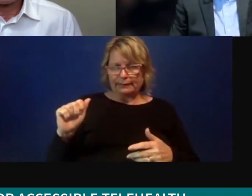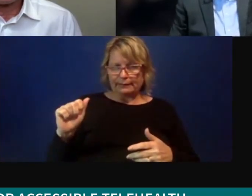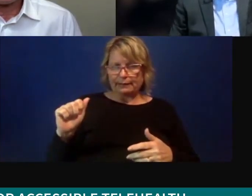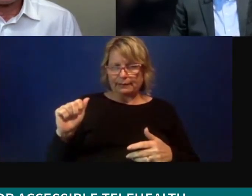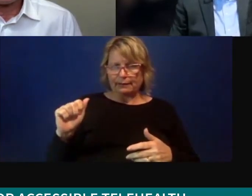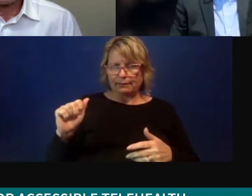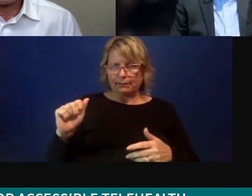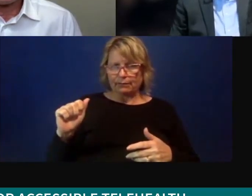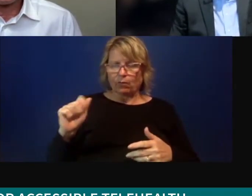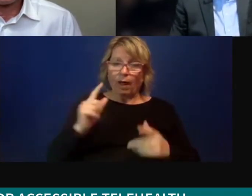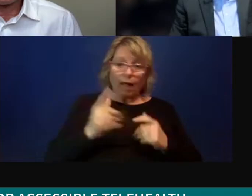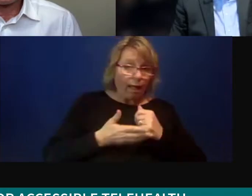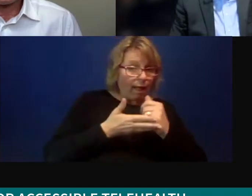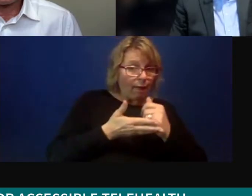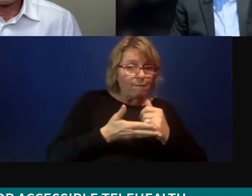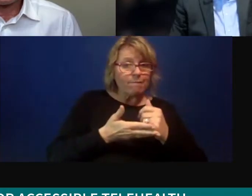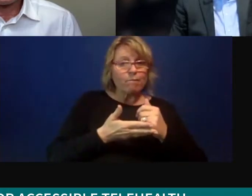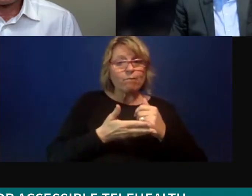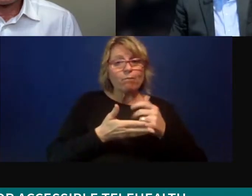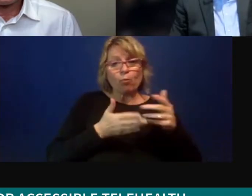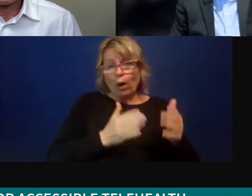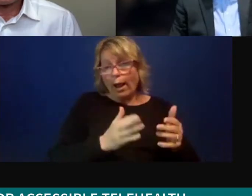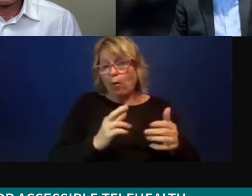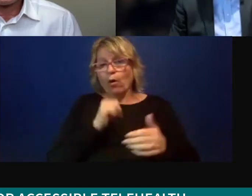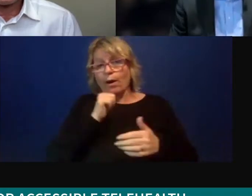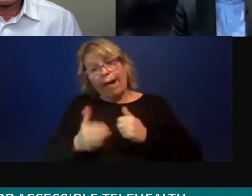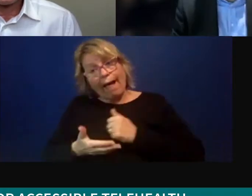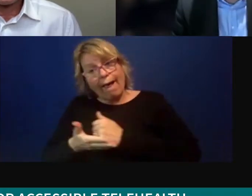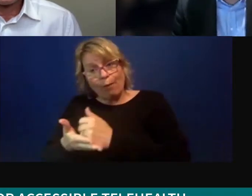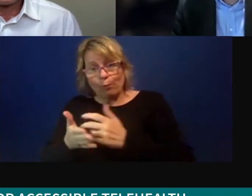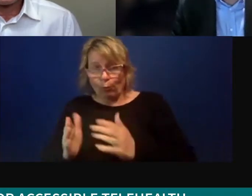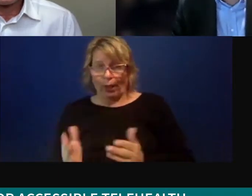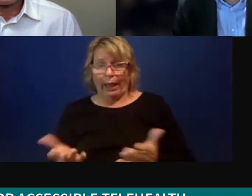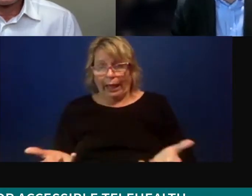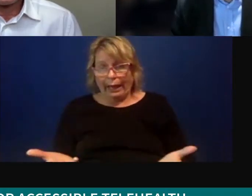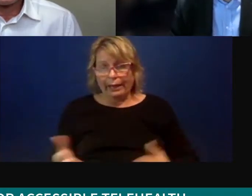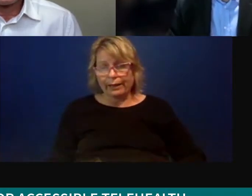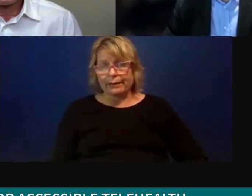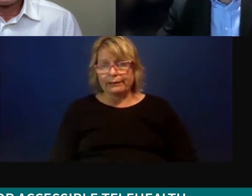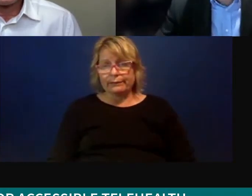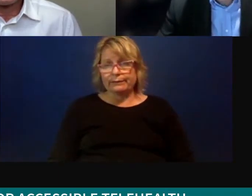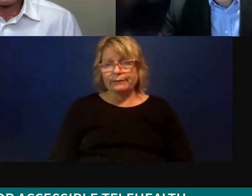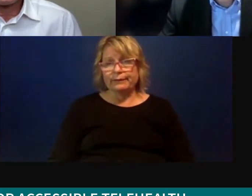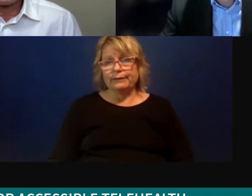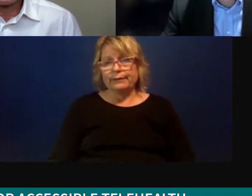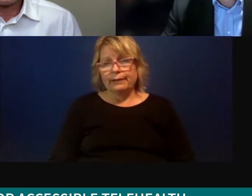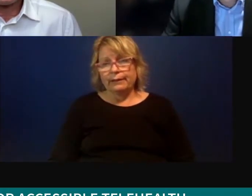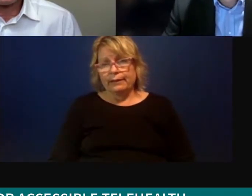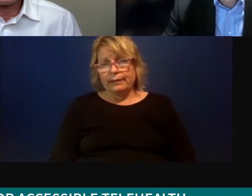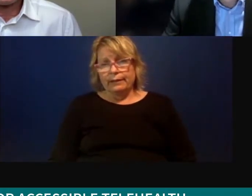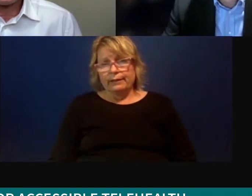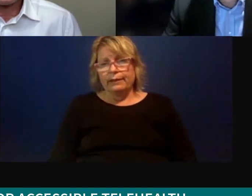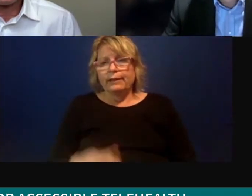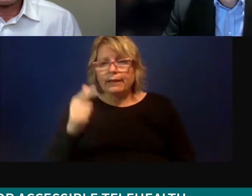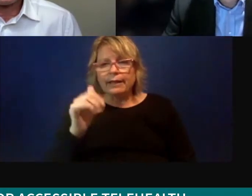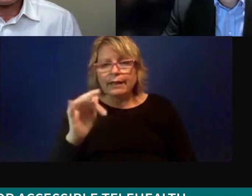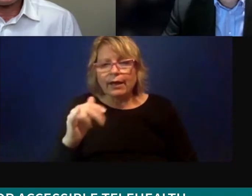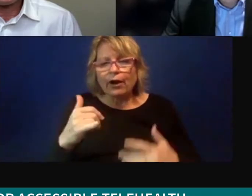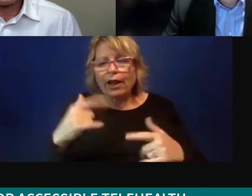helpful or a not so helpful way? And Gary, I think you're still on mute.